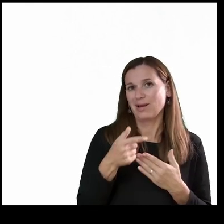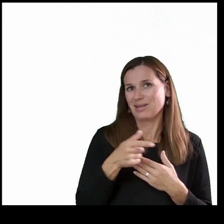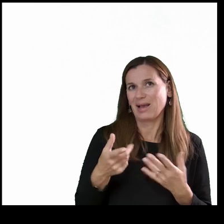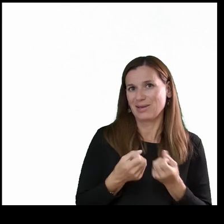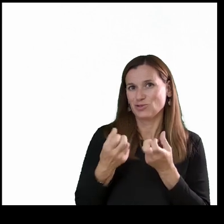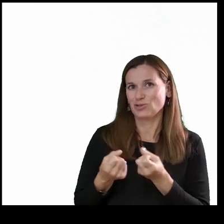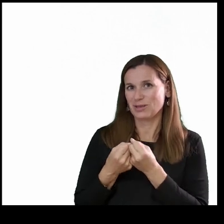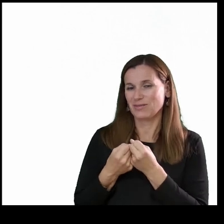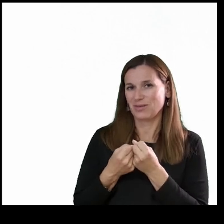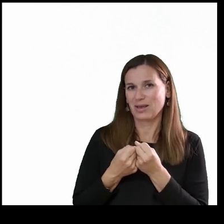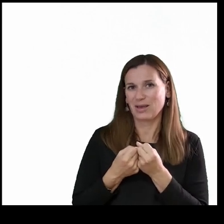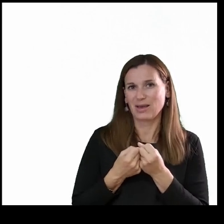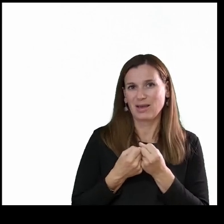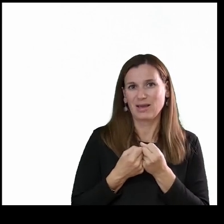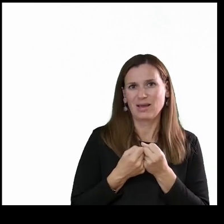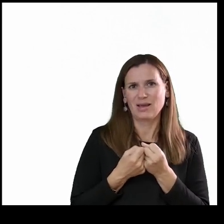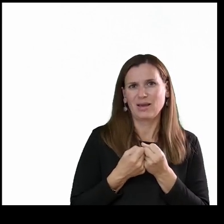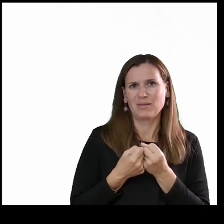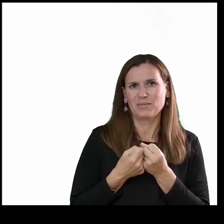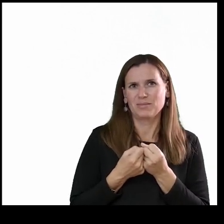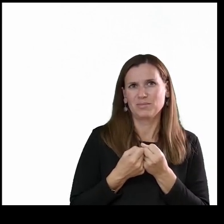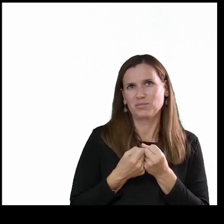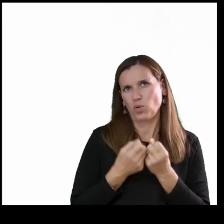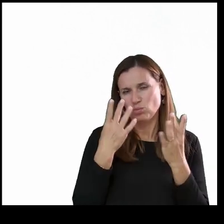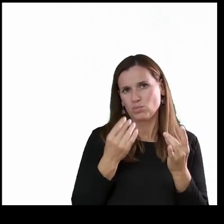I dare to say, more radical than the usual mainstream.